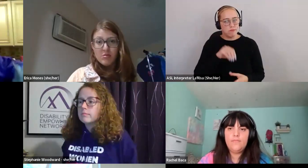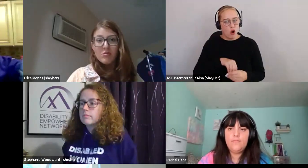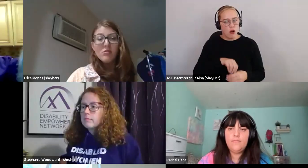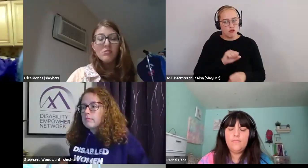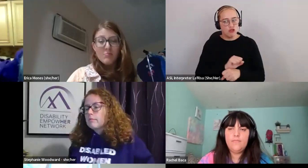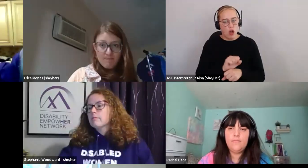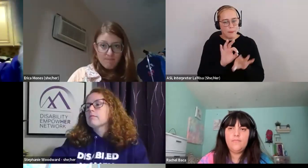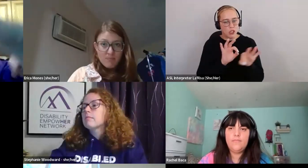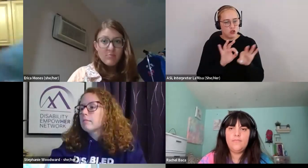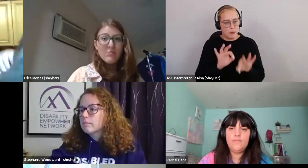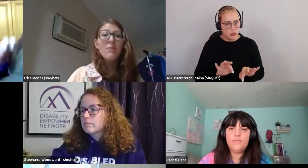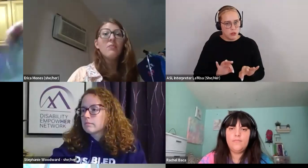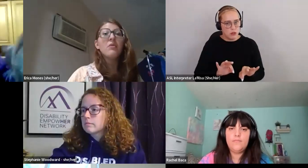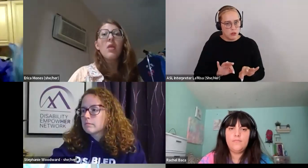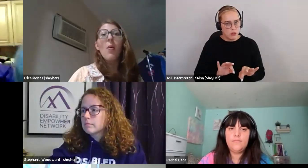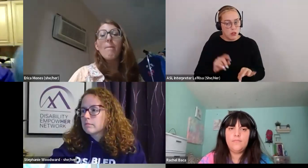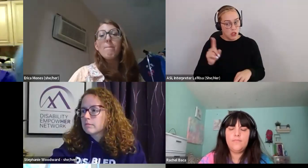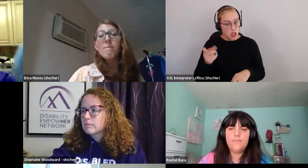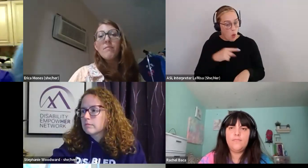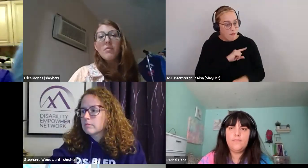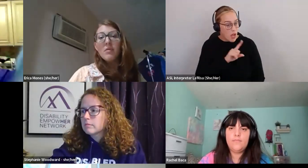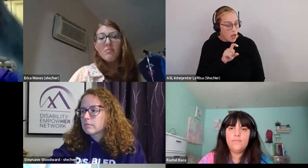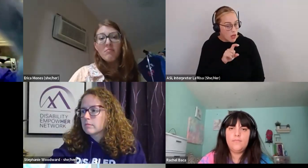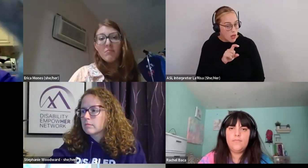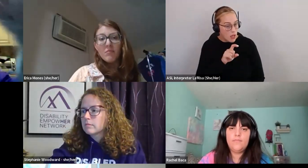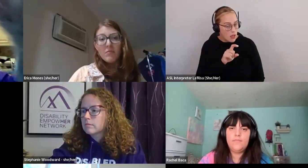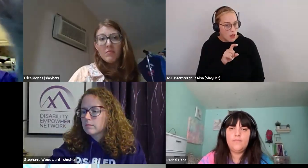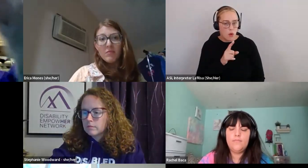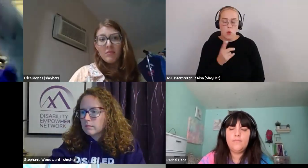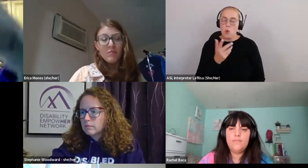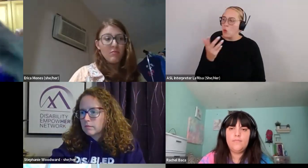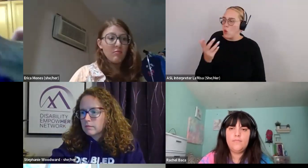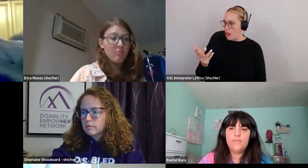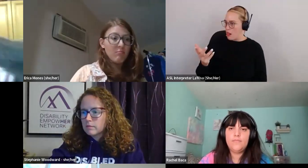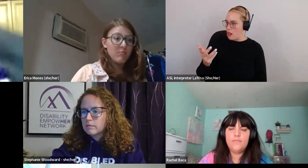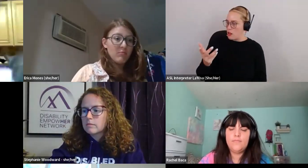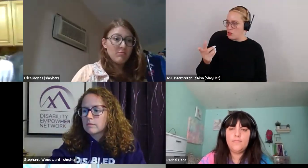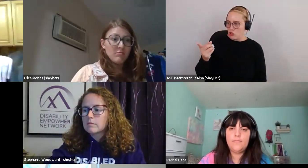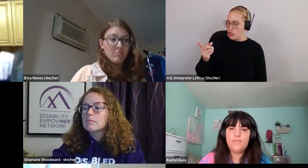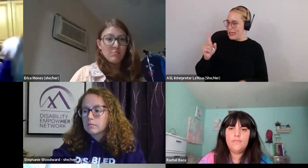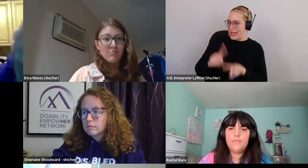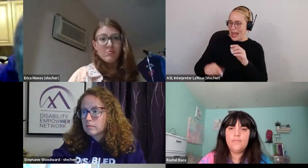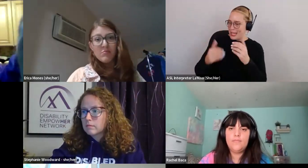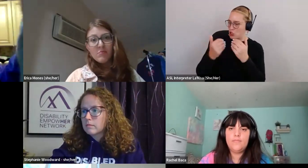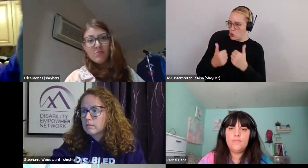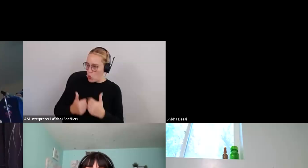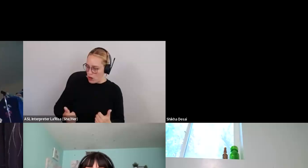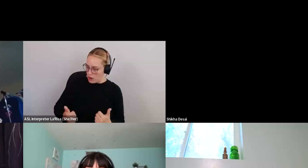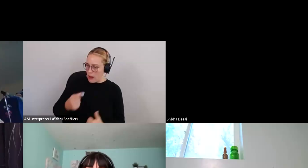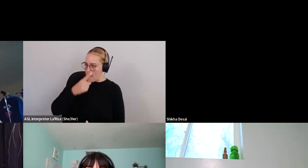: She can't sort the mail and that is part of the job description. So is she qualified?